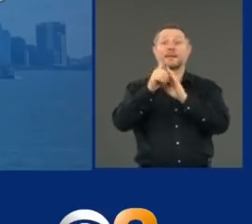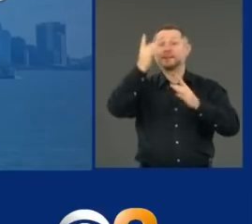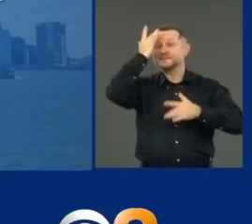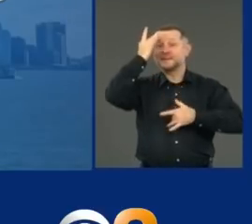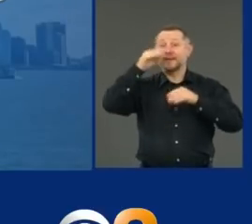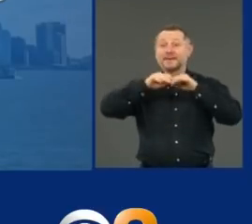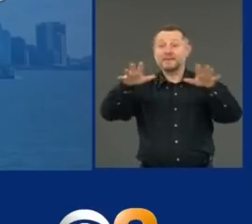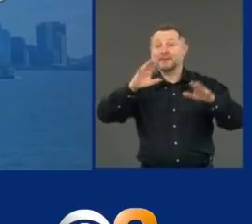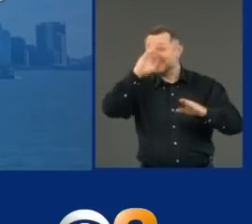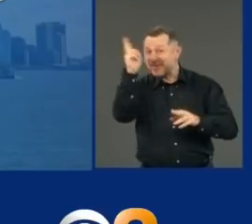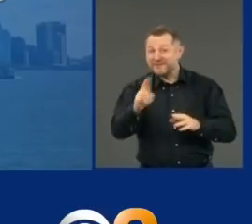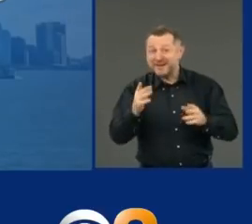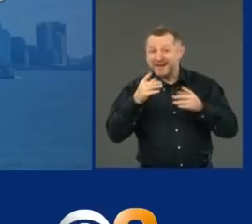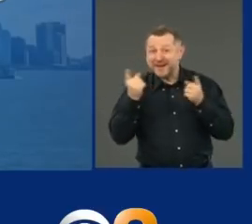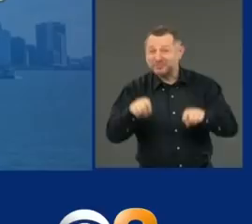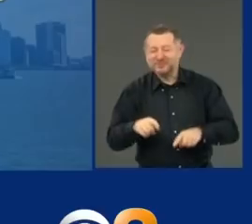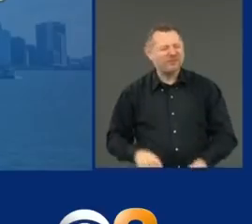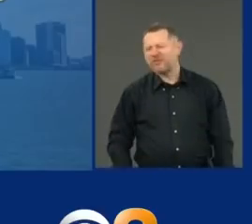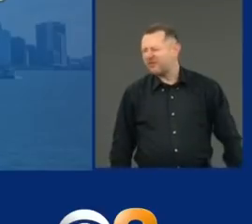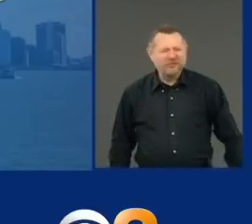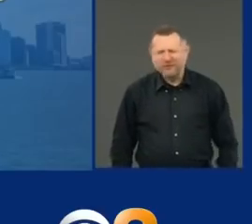SANDY AND LET'S DO THE SAME